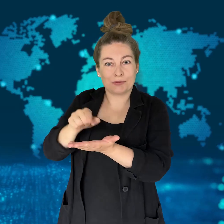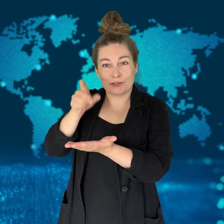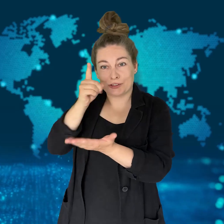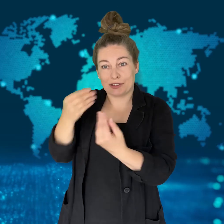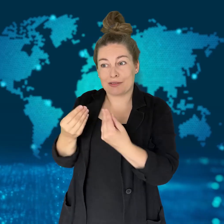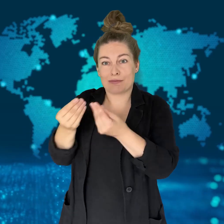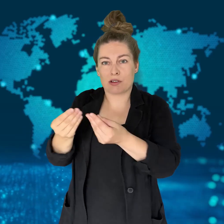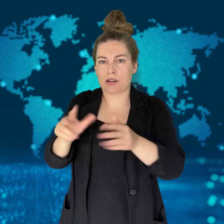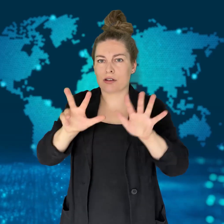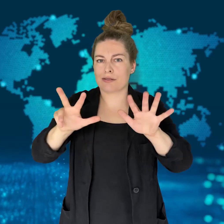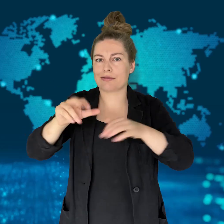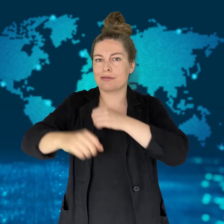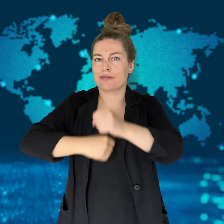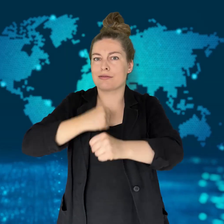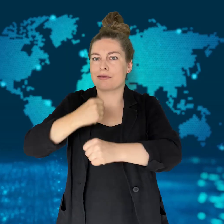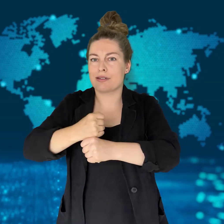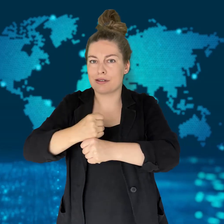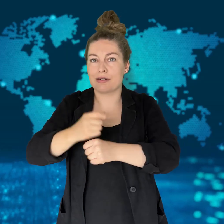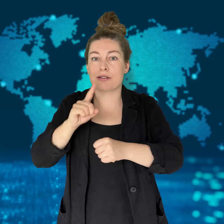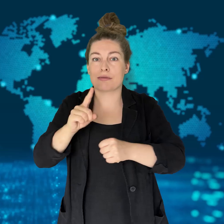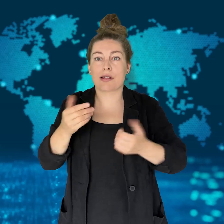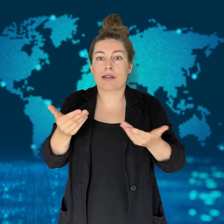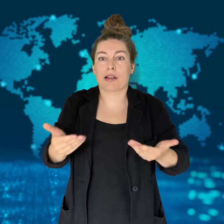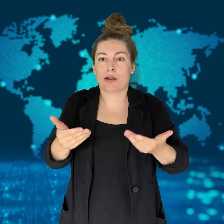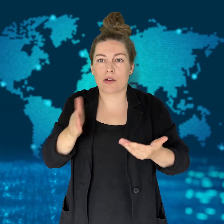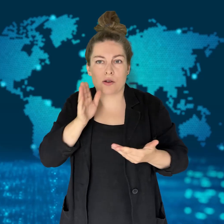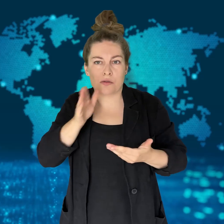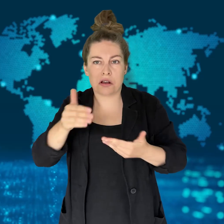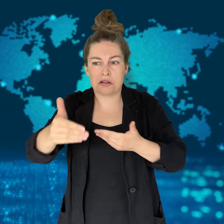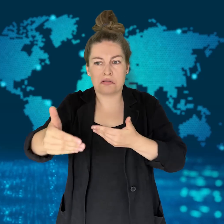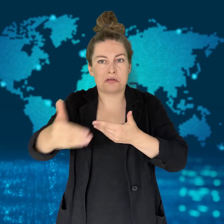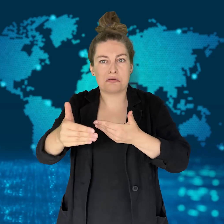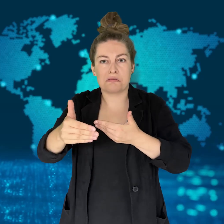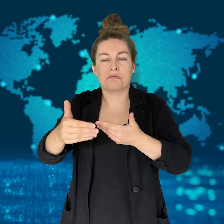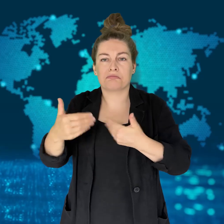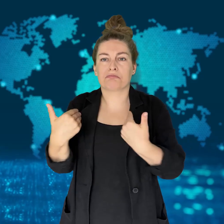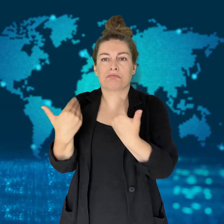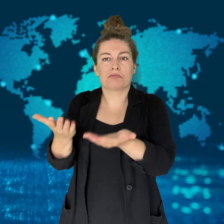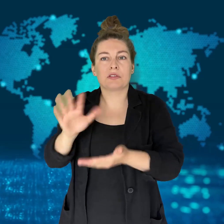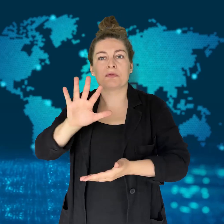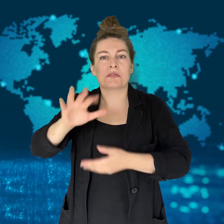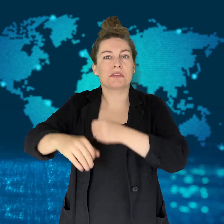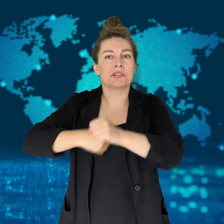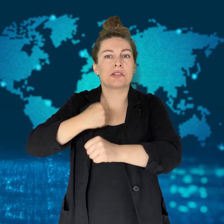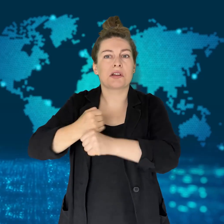Citizens of other countries no longer have to give up their citizenship to